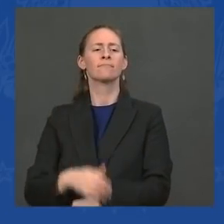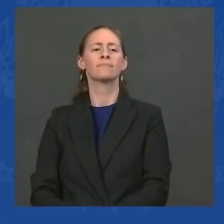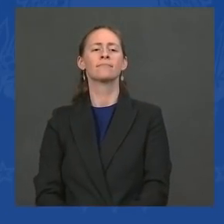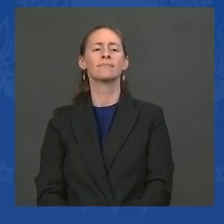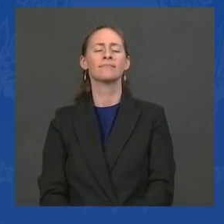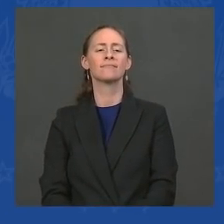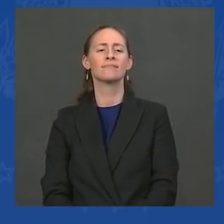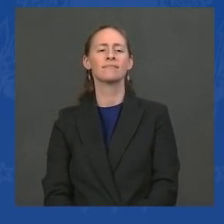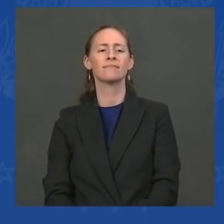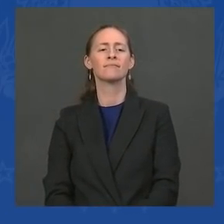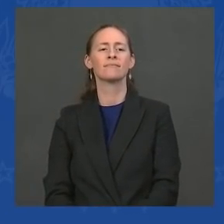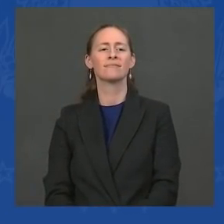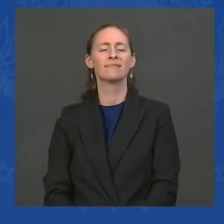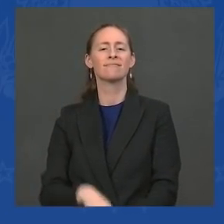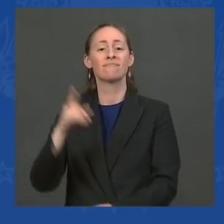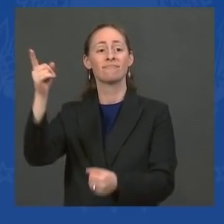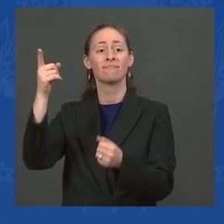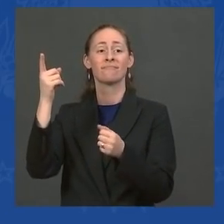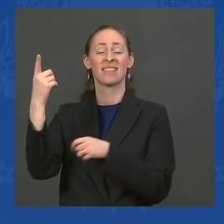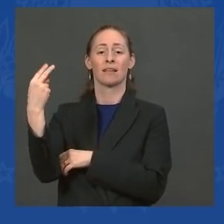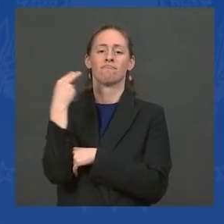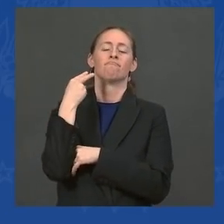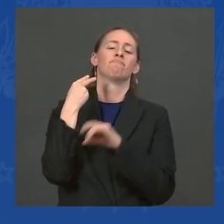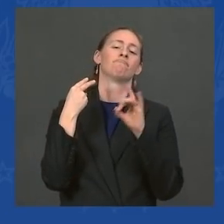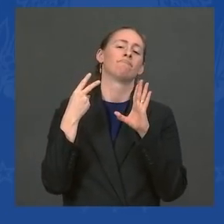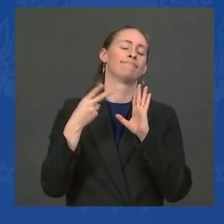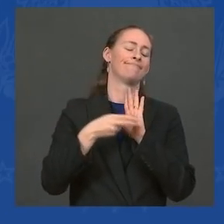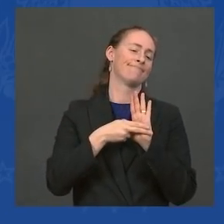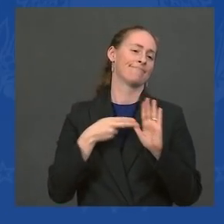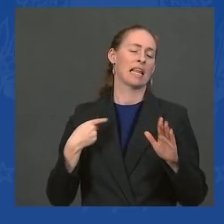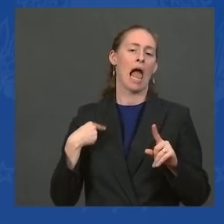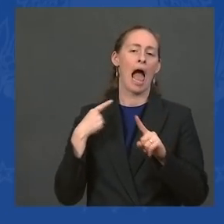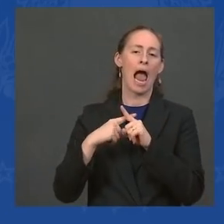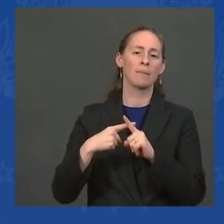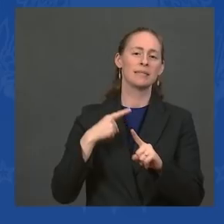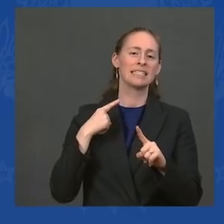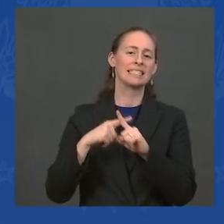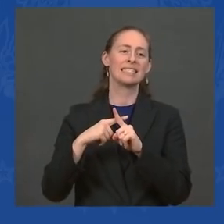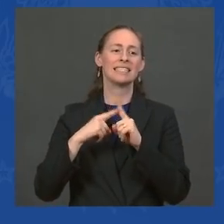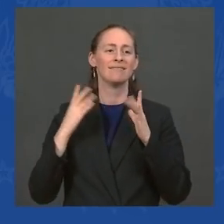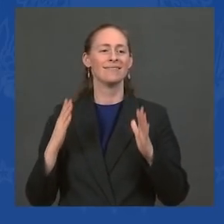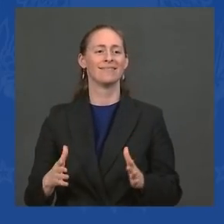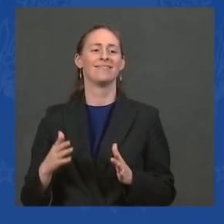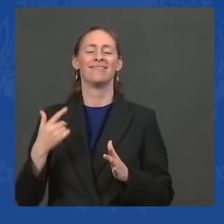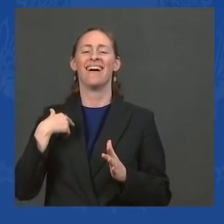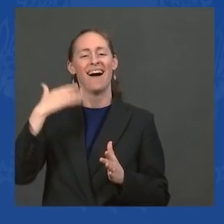But I'm convinced we're going to get this done. I'm convinced we're going to get it done. We're not going to get $3.5 trillion.